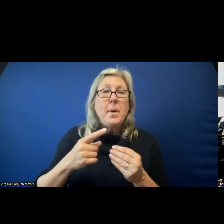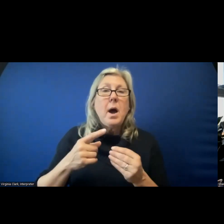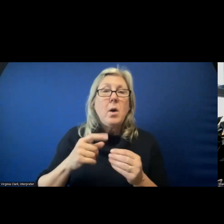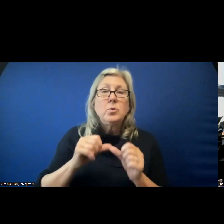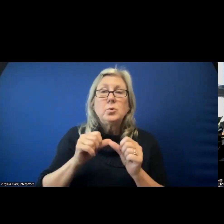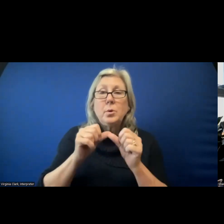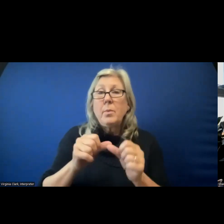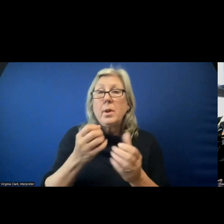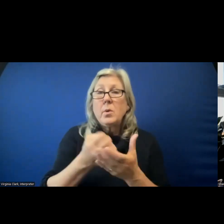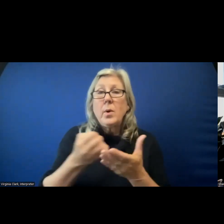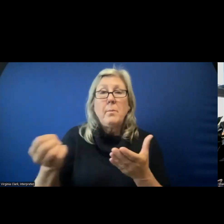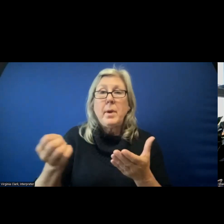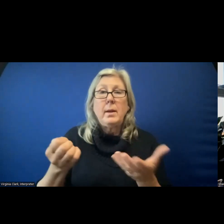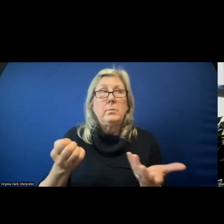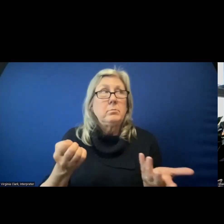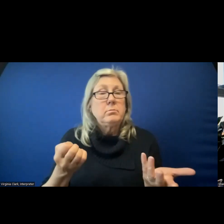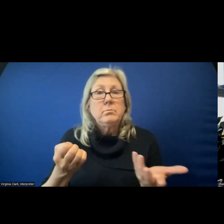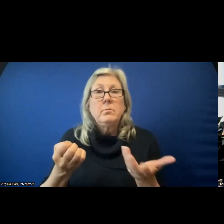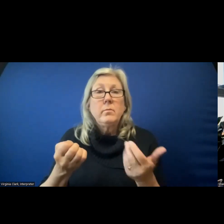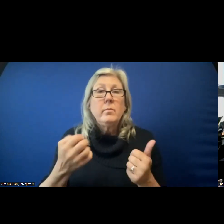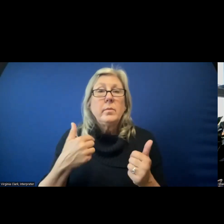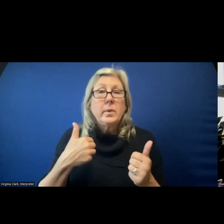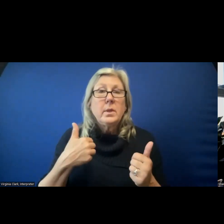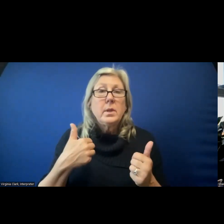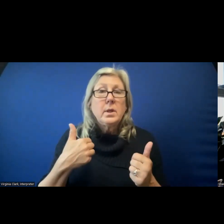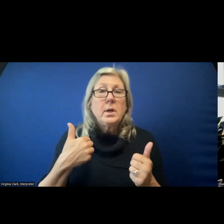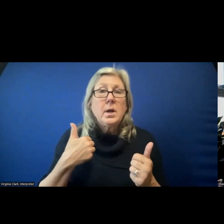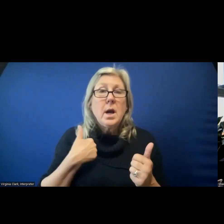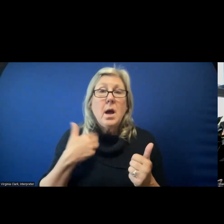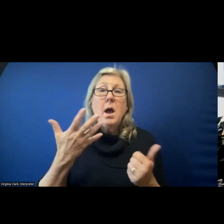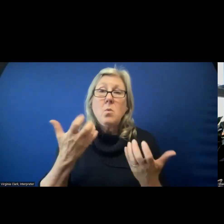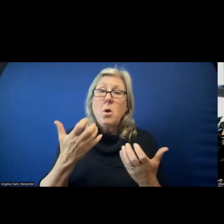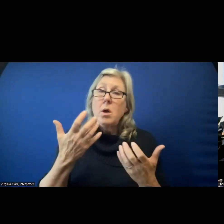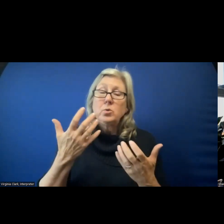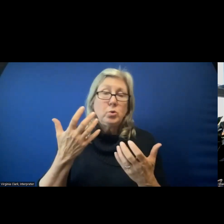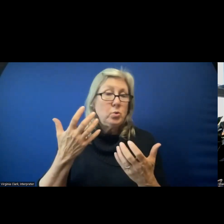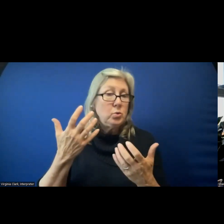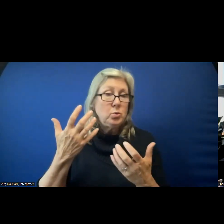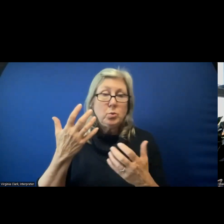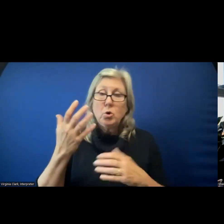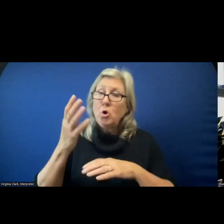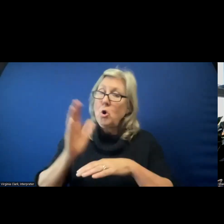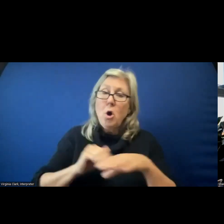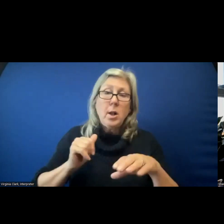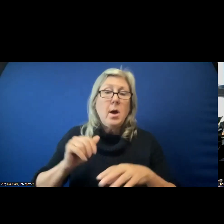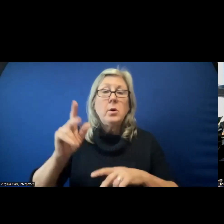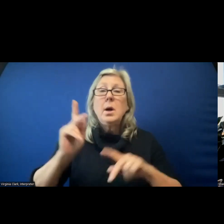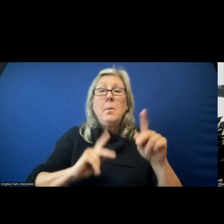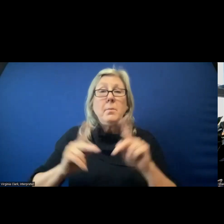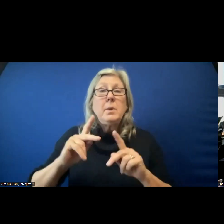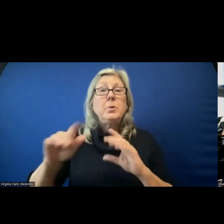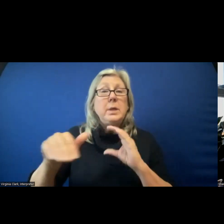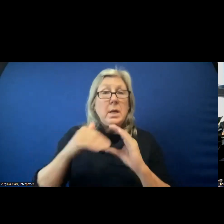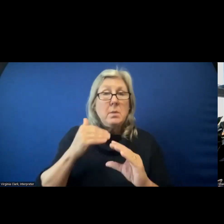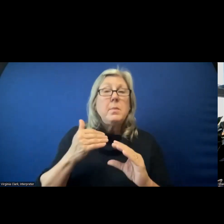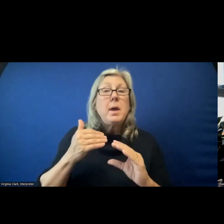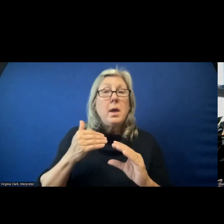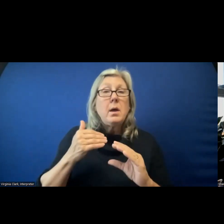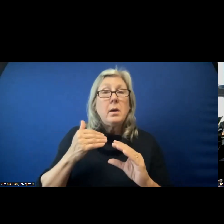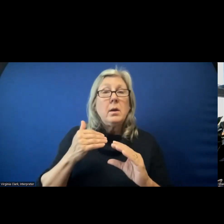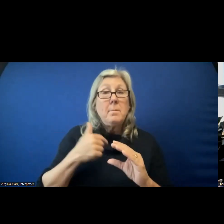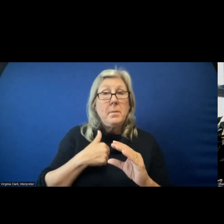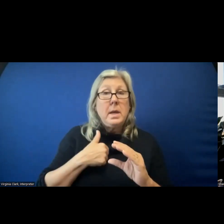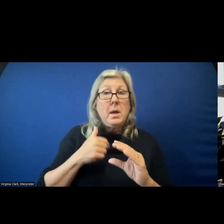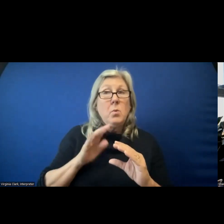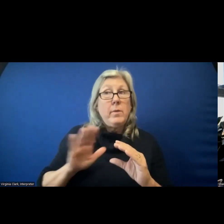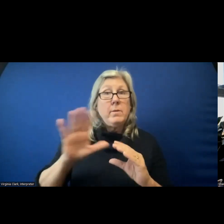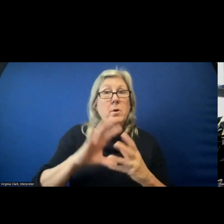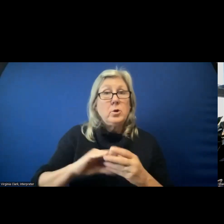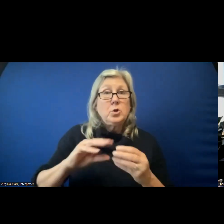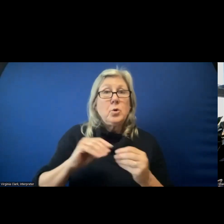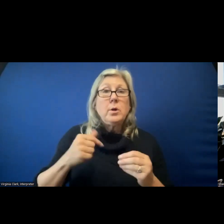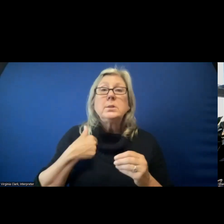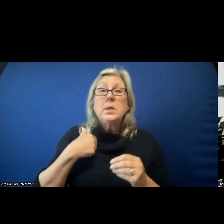I am putting a call out right now for people to email me with their stories. I am on the